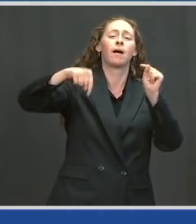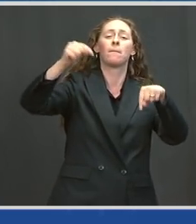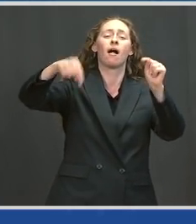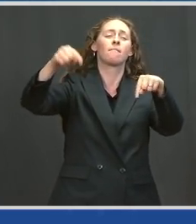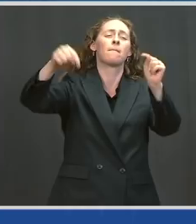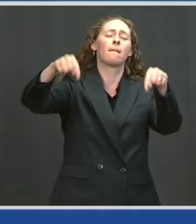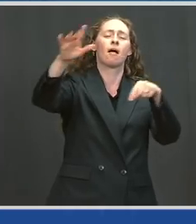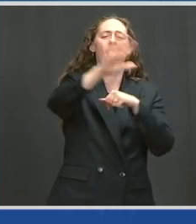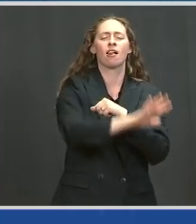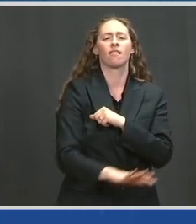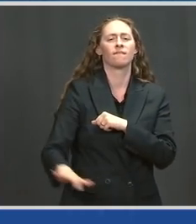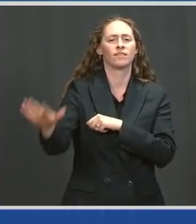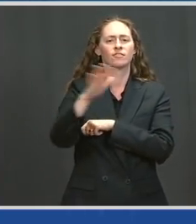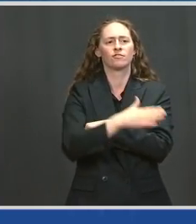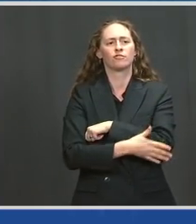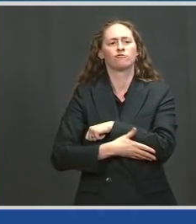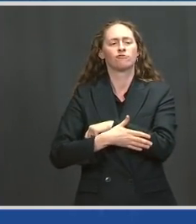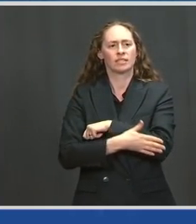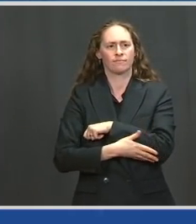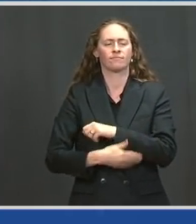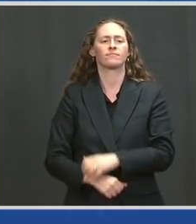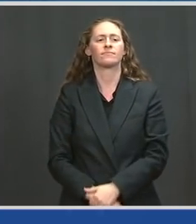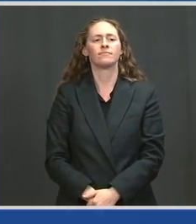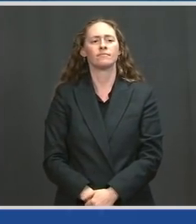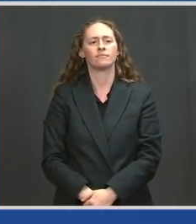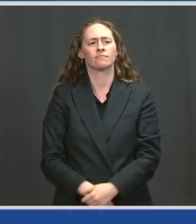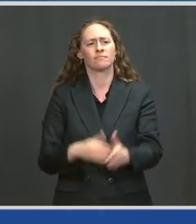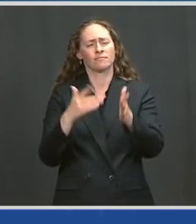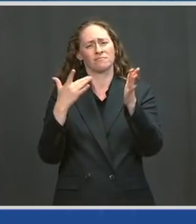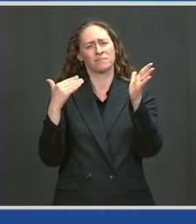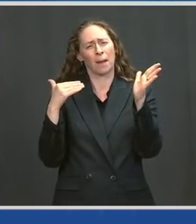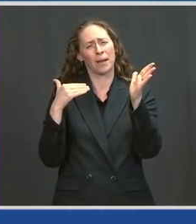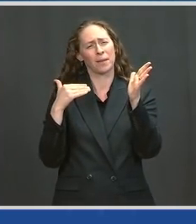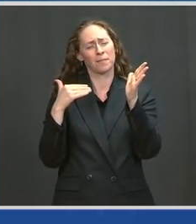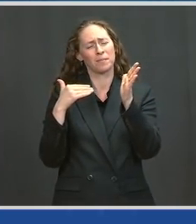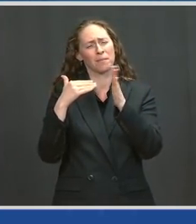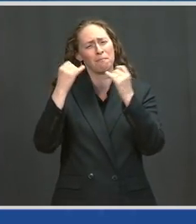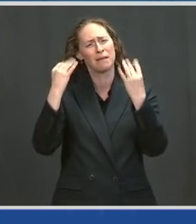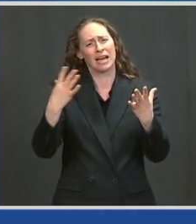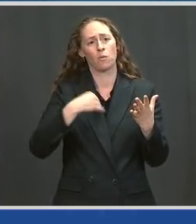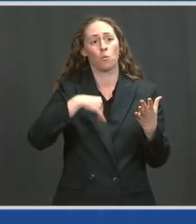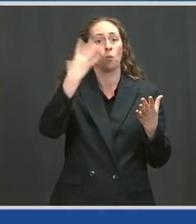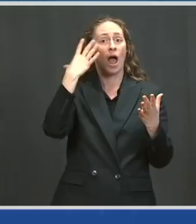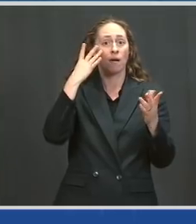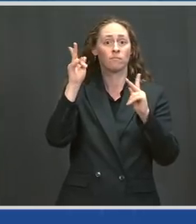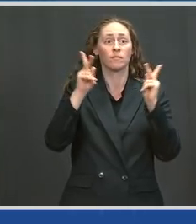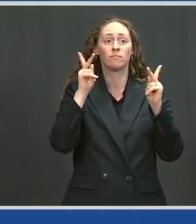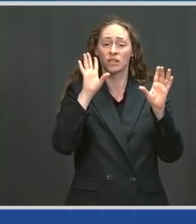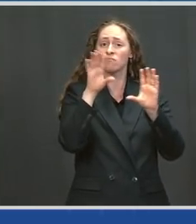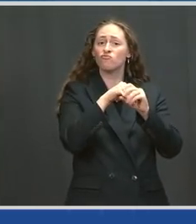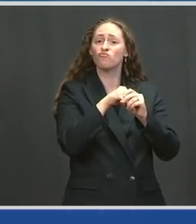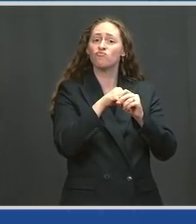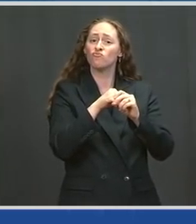Millions of white Americans belonged to the Klan, and they weren't even embarrassed by it. They were proud of it.